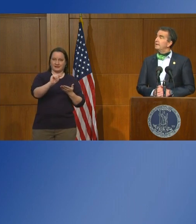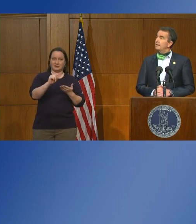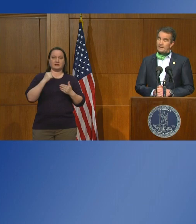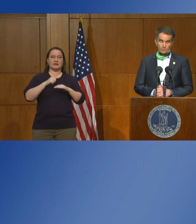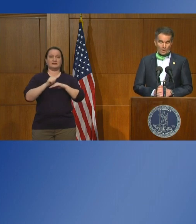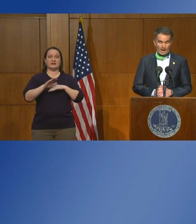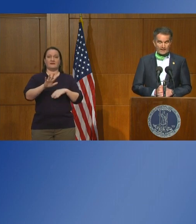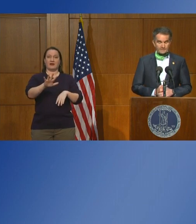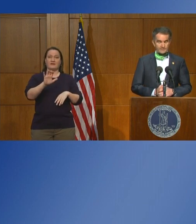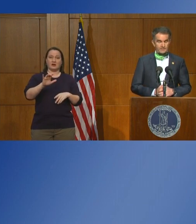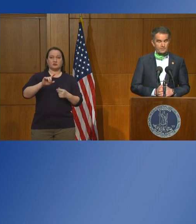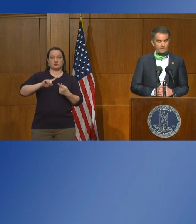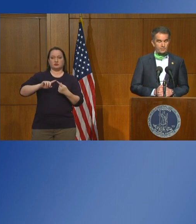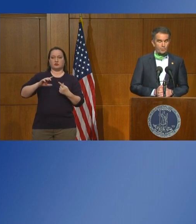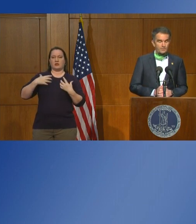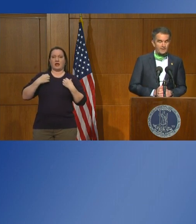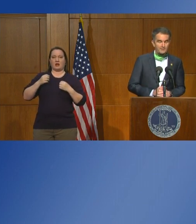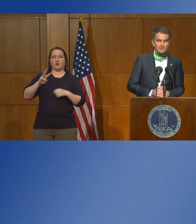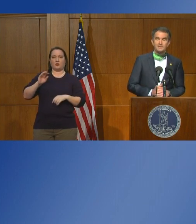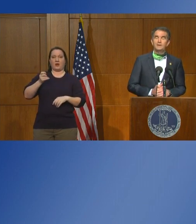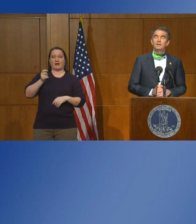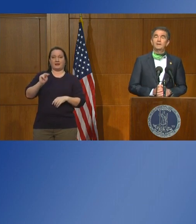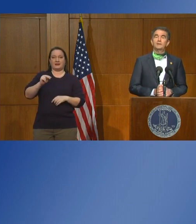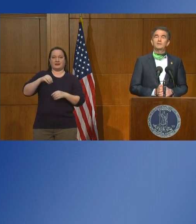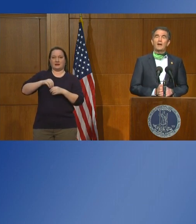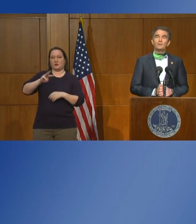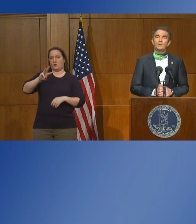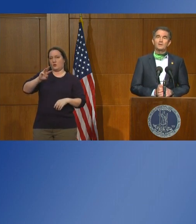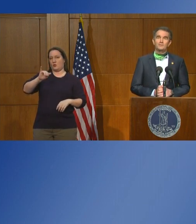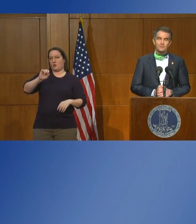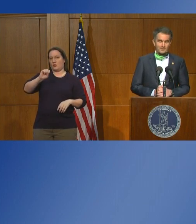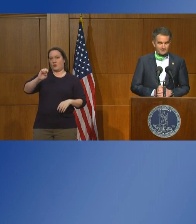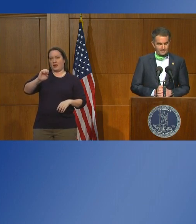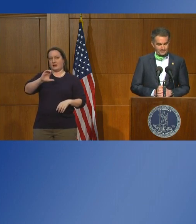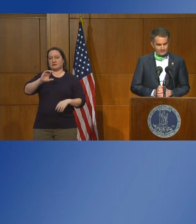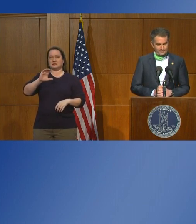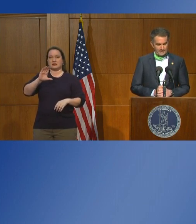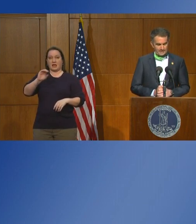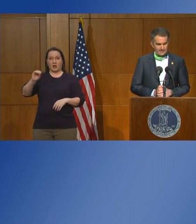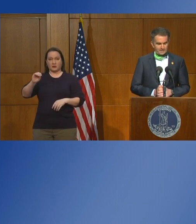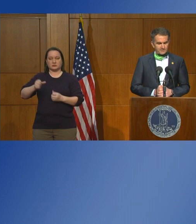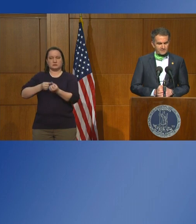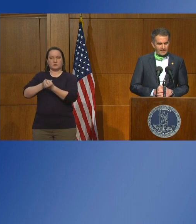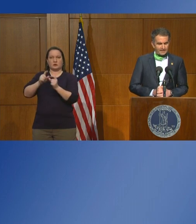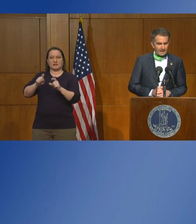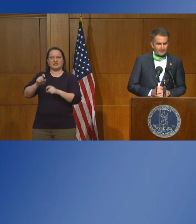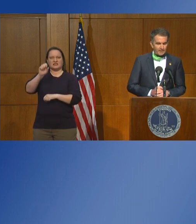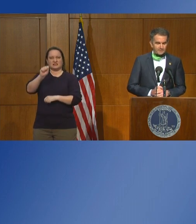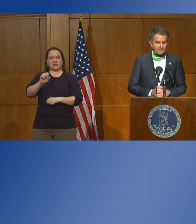THEY'VE SPENT FIVE HUNDRED TO THE HEALTH WAGON IN WHAT IS TO